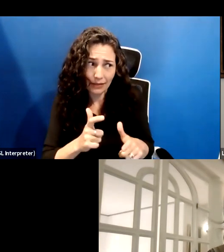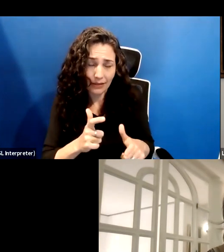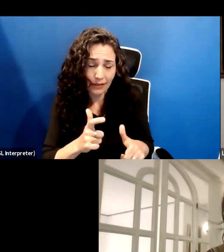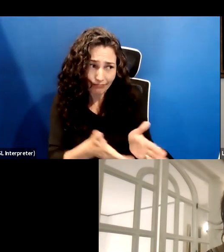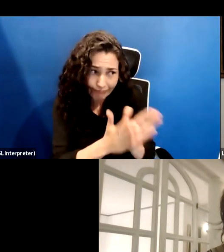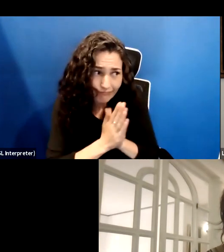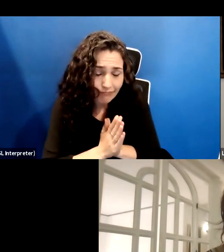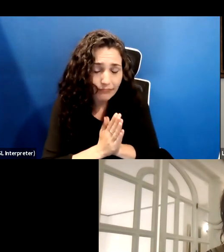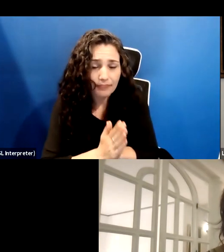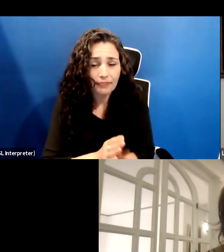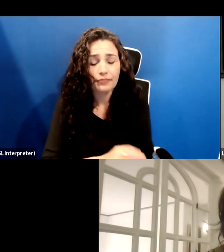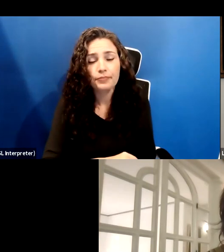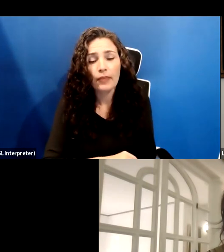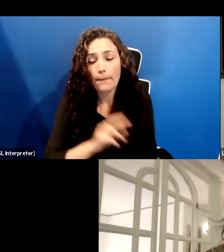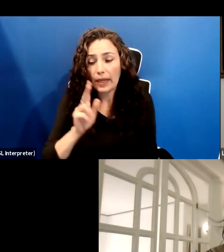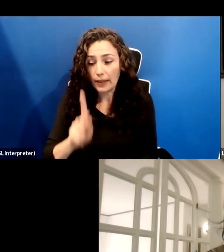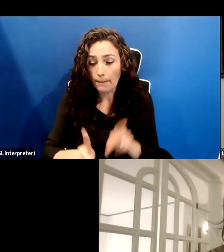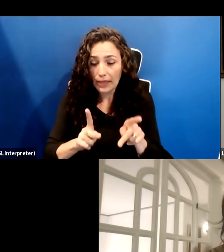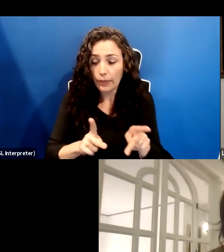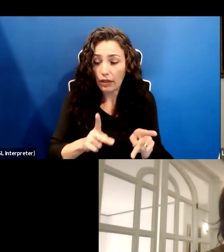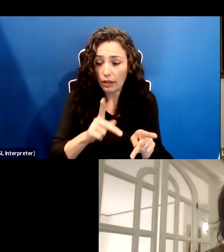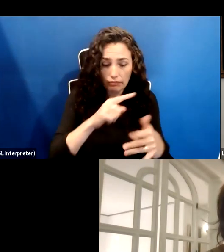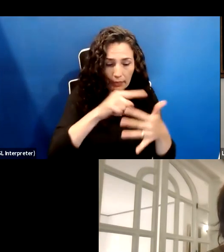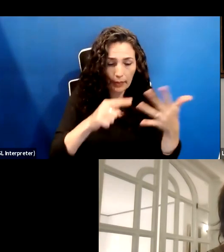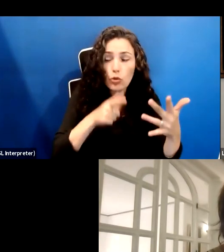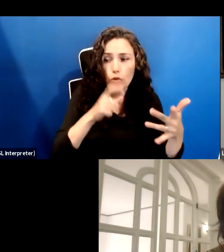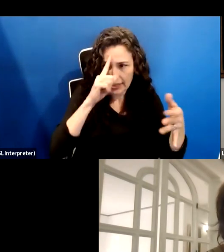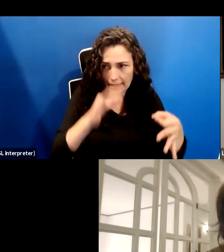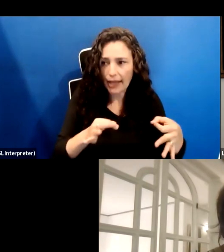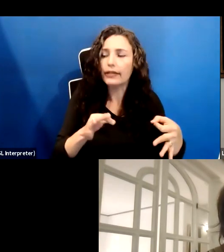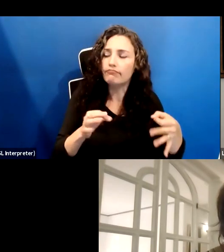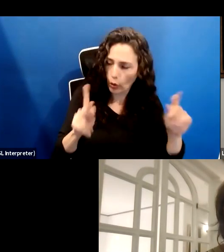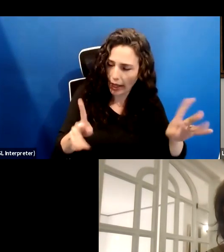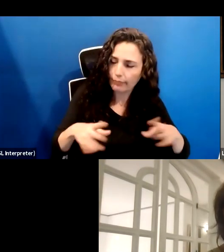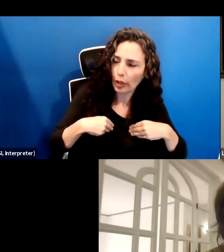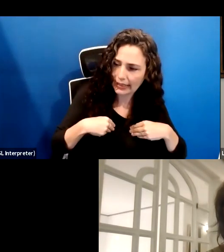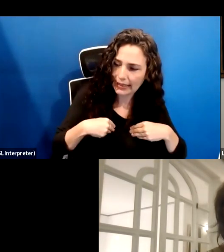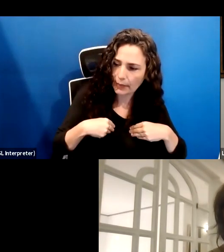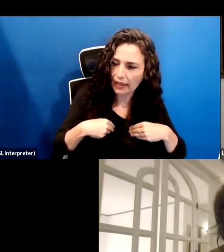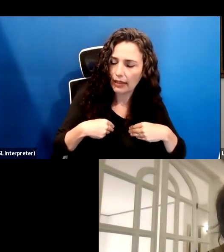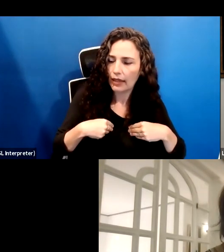did it because they felt like them telling their story in the most honest, vulnerable way,